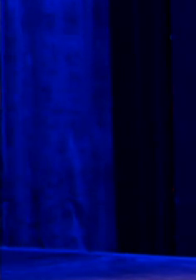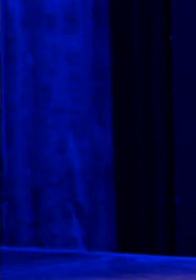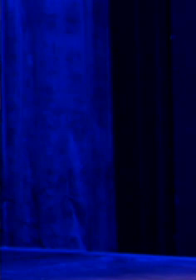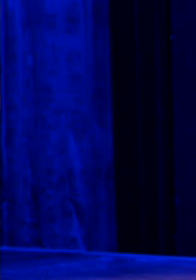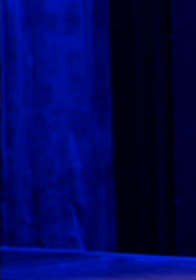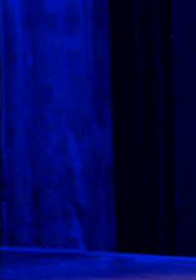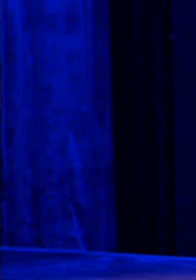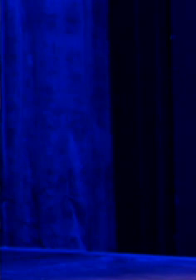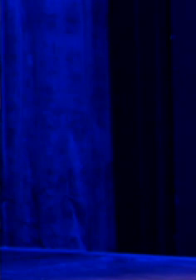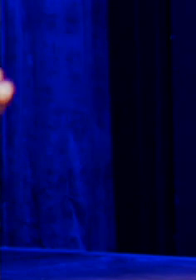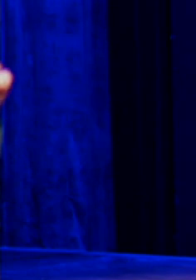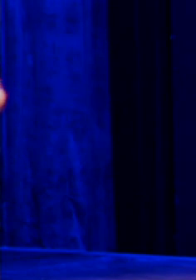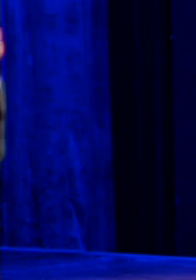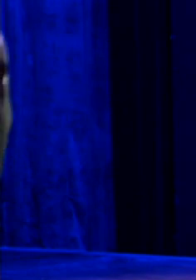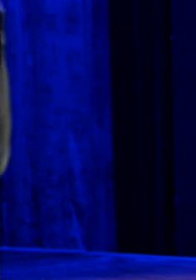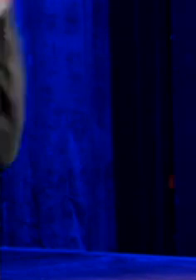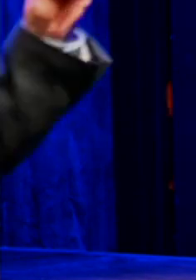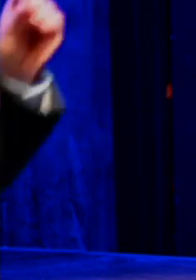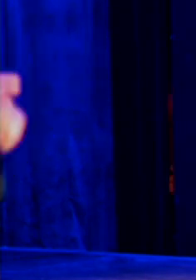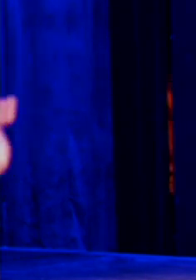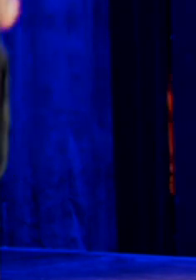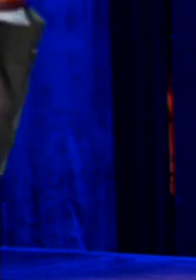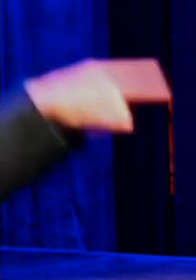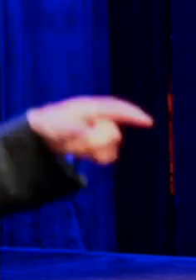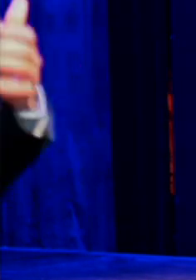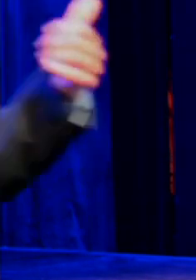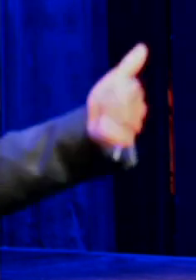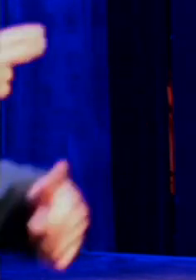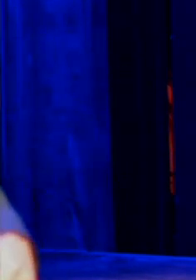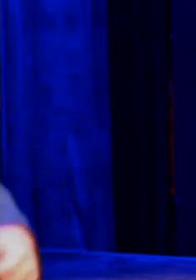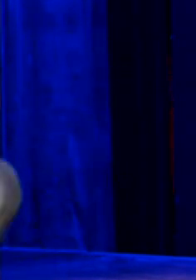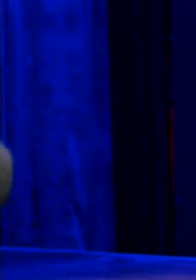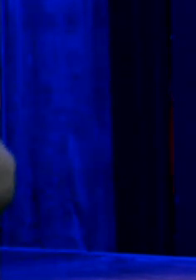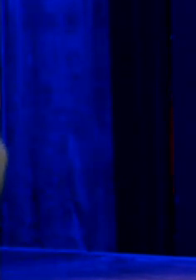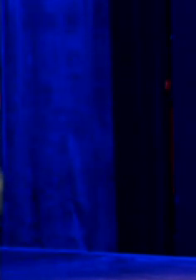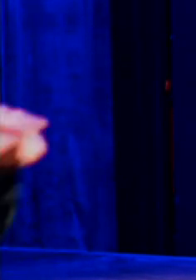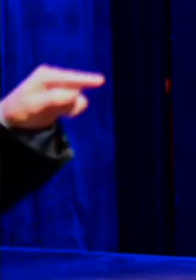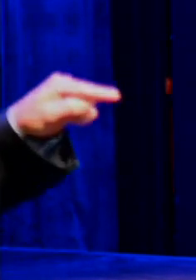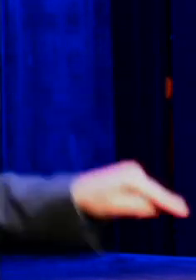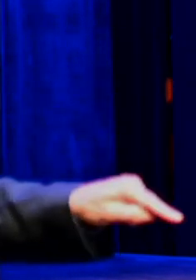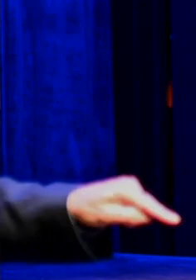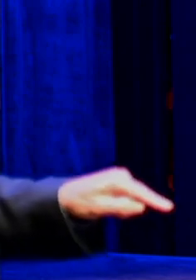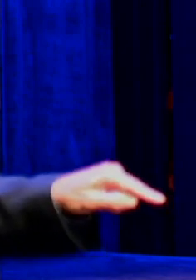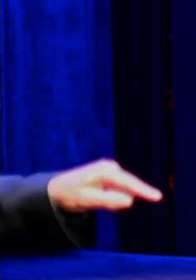two separate hospitals that had received permanent injuries and one of those individuals happen to be